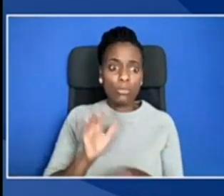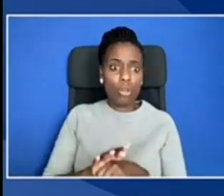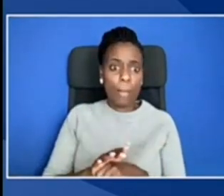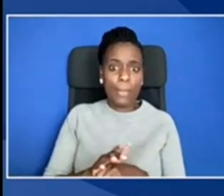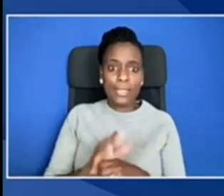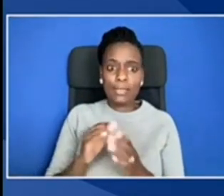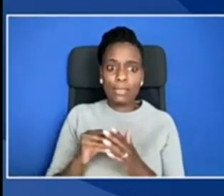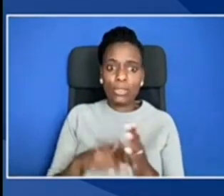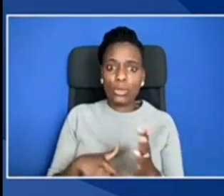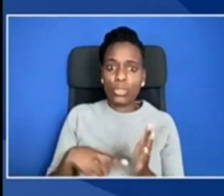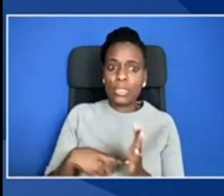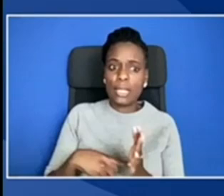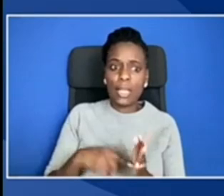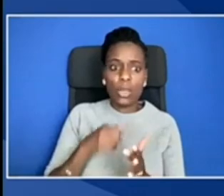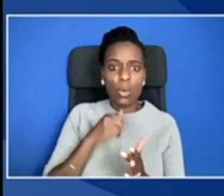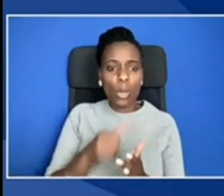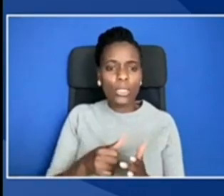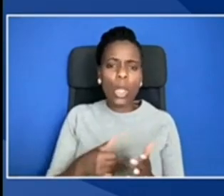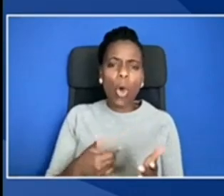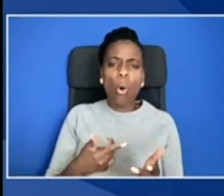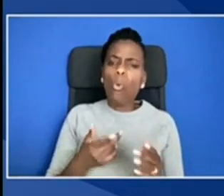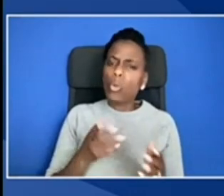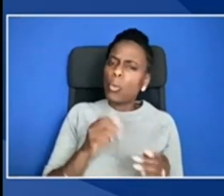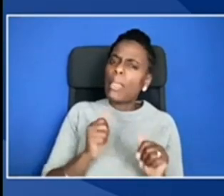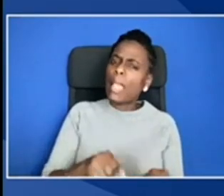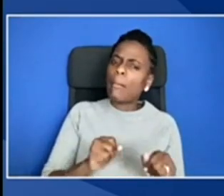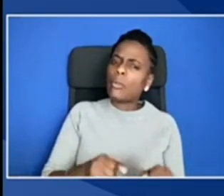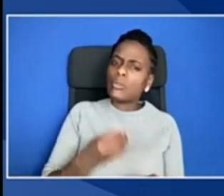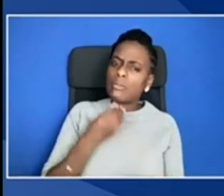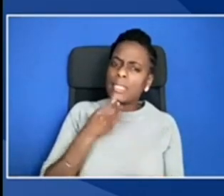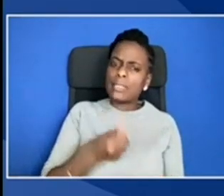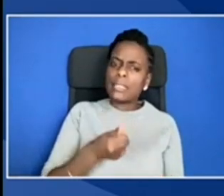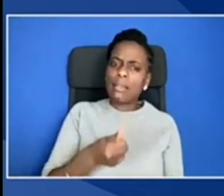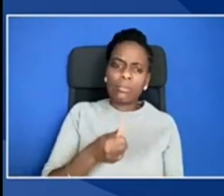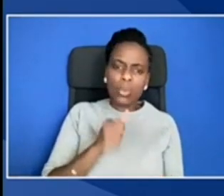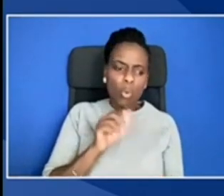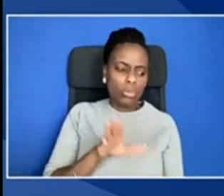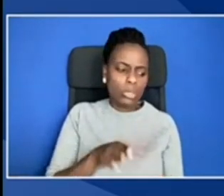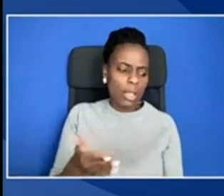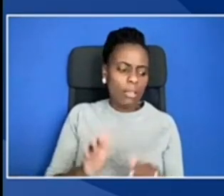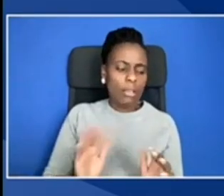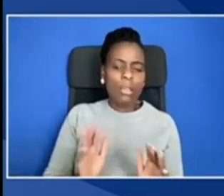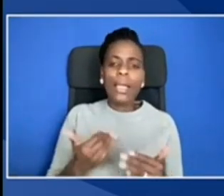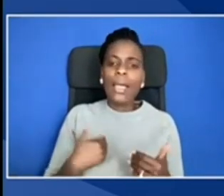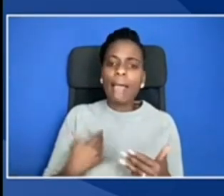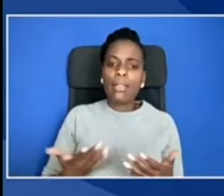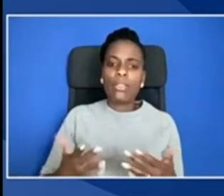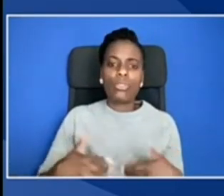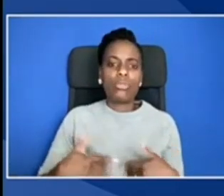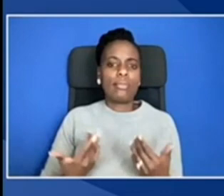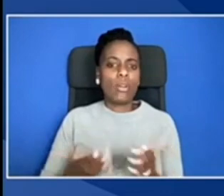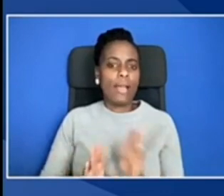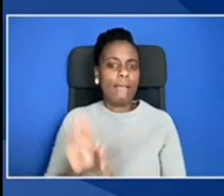out a loan and then you can feed yourself so that you don't die. It was that you have a thriving life. And right now the threshold, and at least